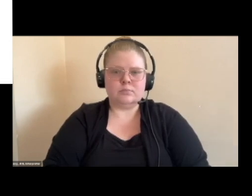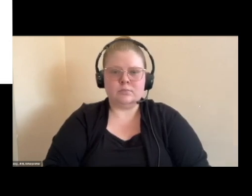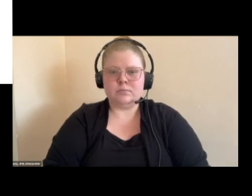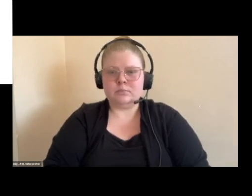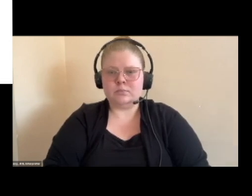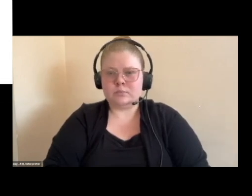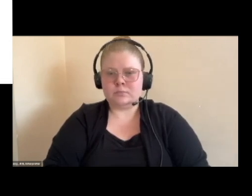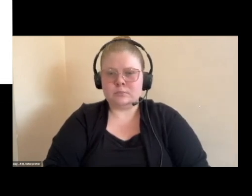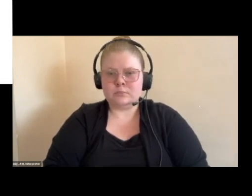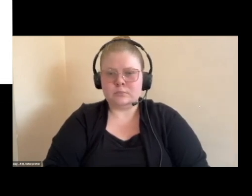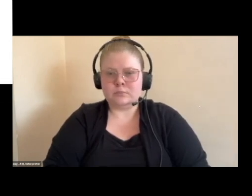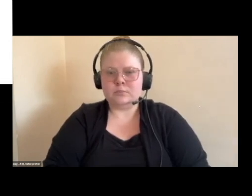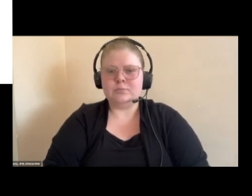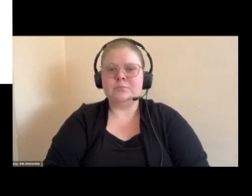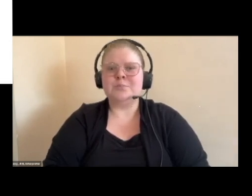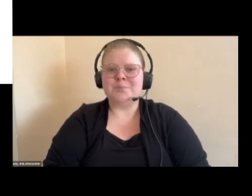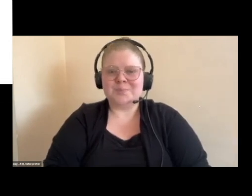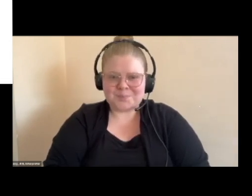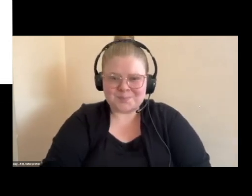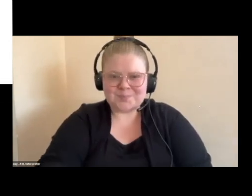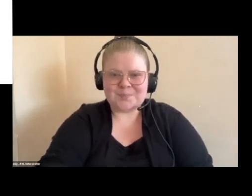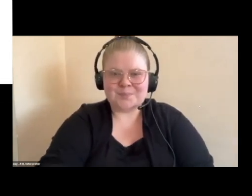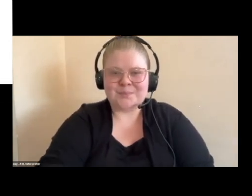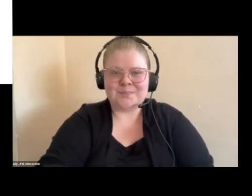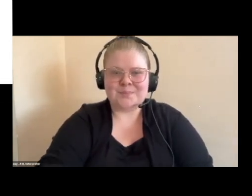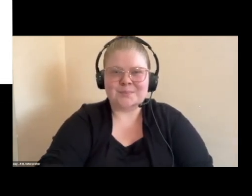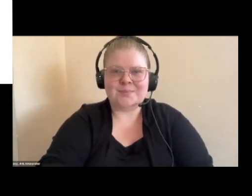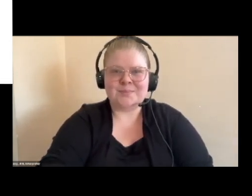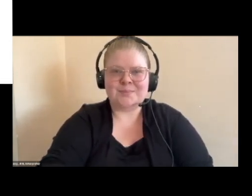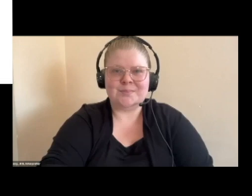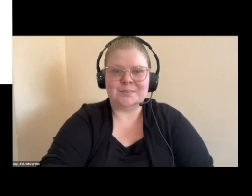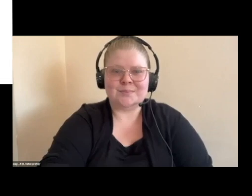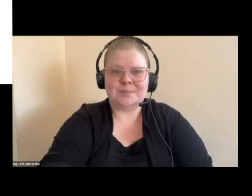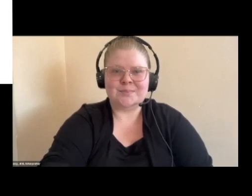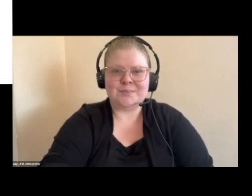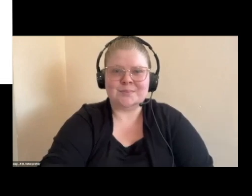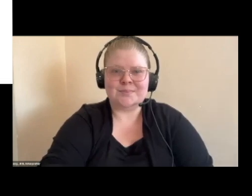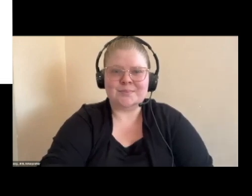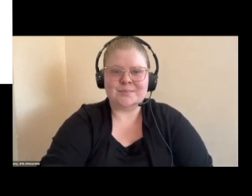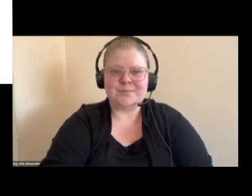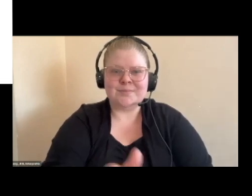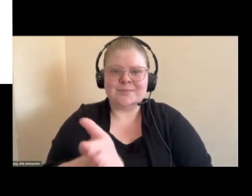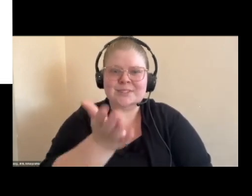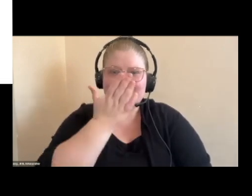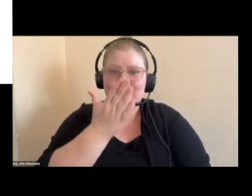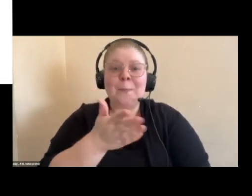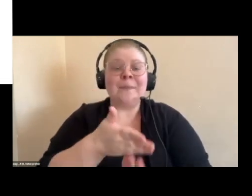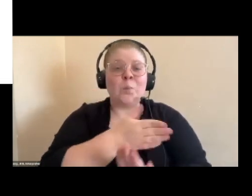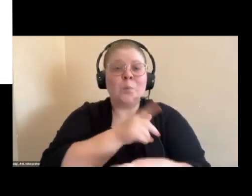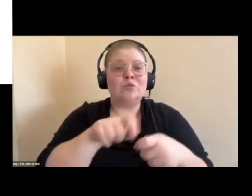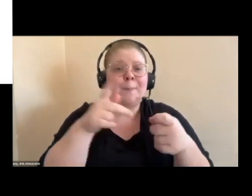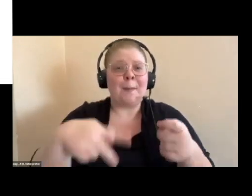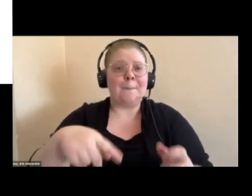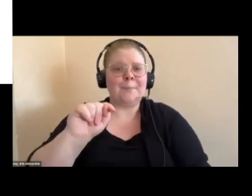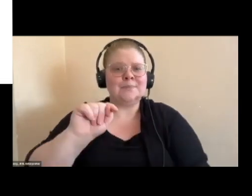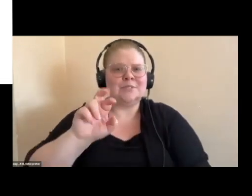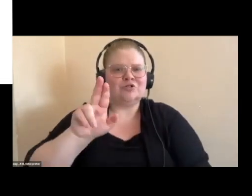There I am. Yeah. Before we close out, Teresa, there was a question I thought you'd be